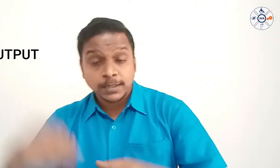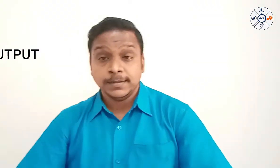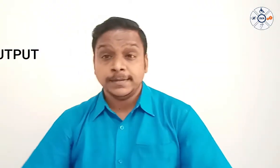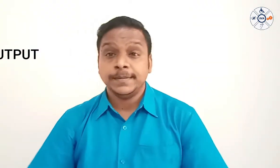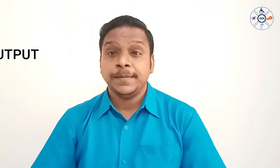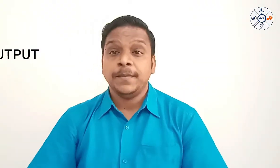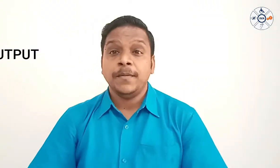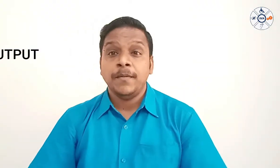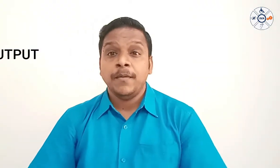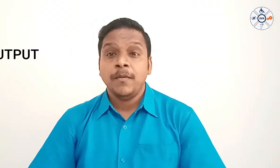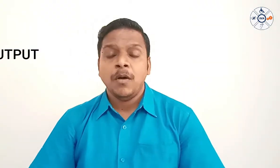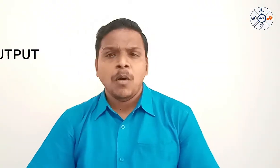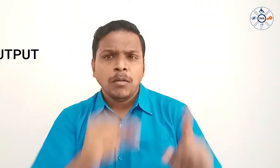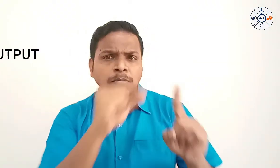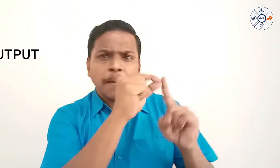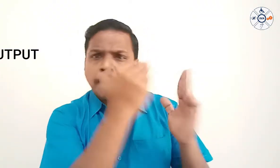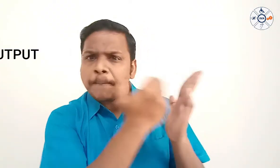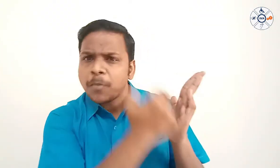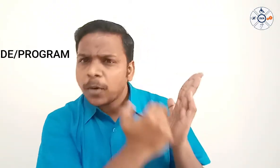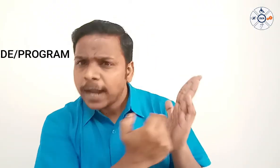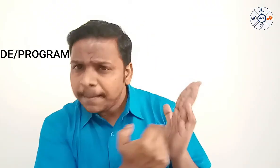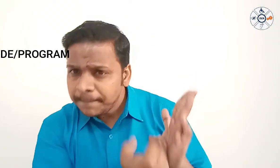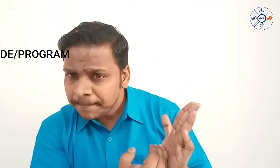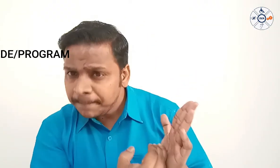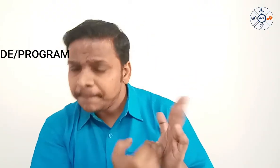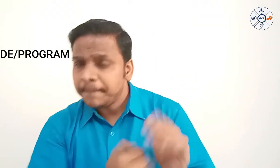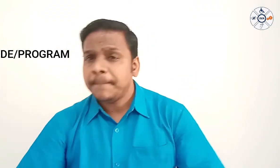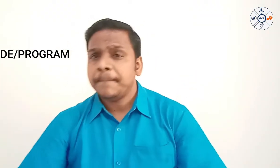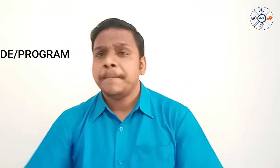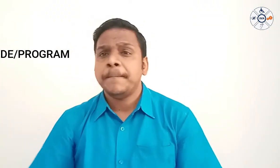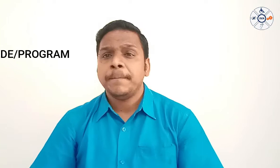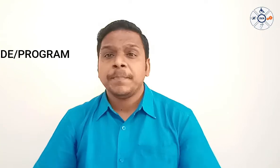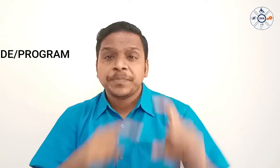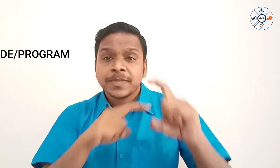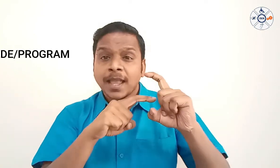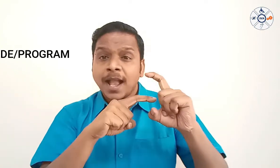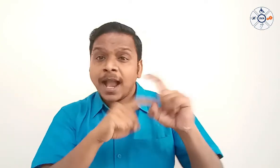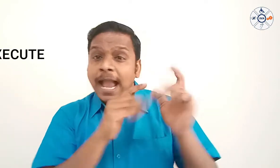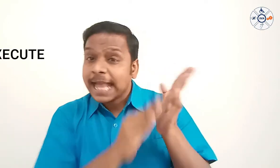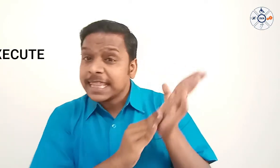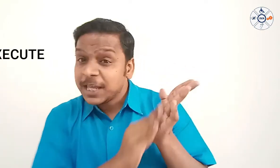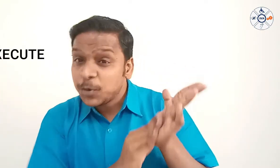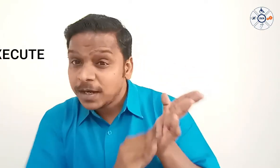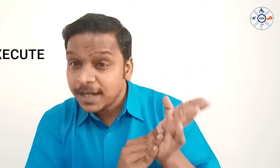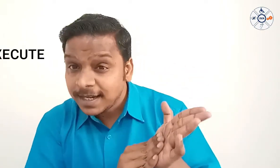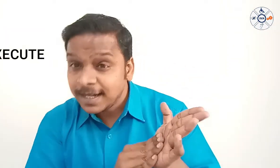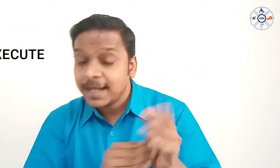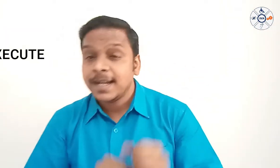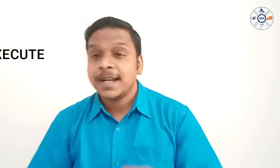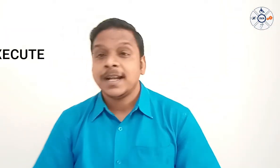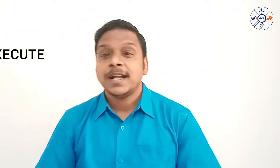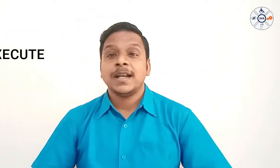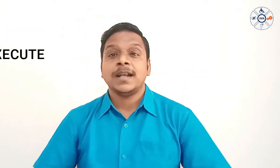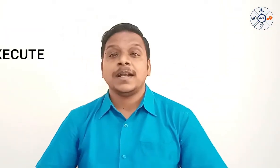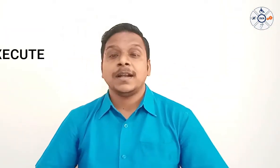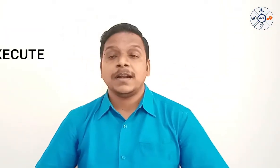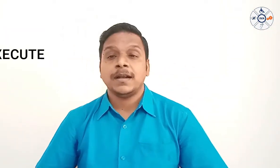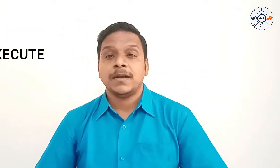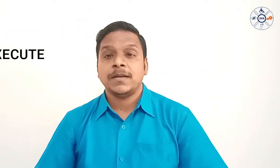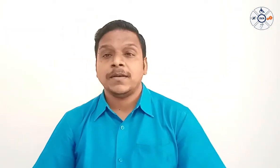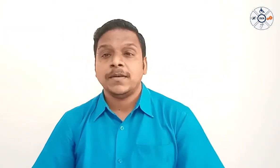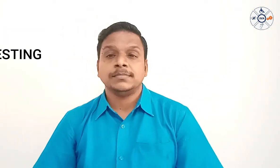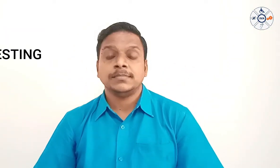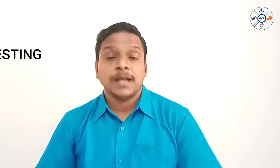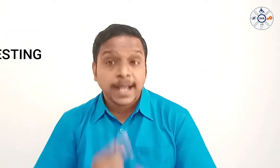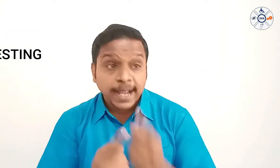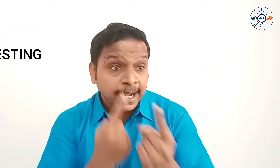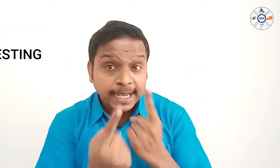Code/Program Execute